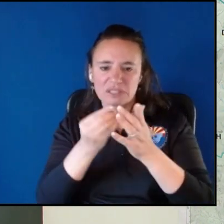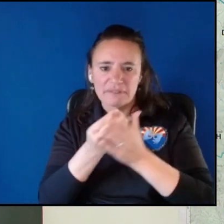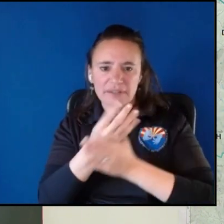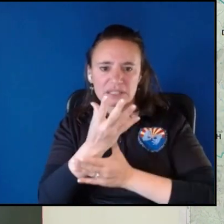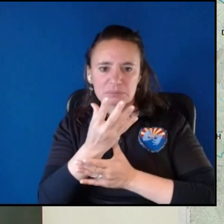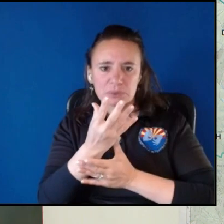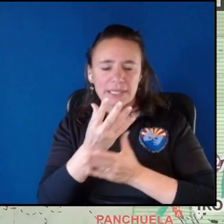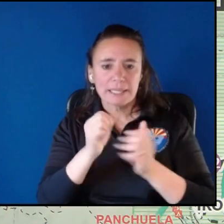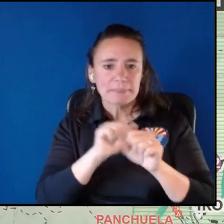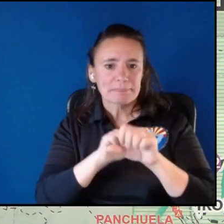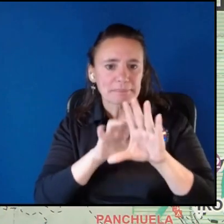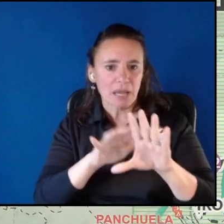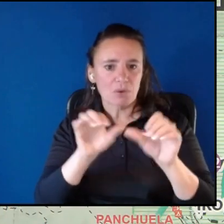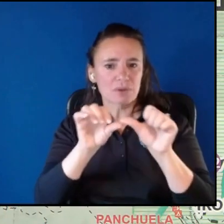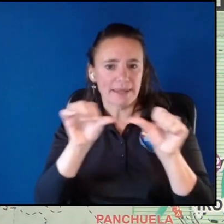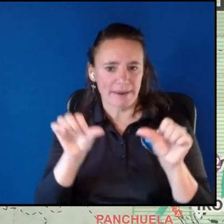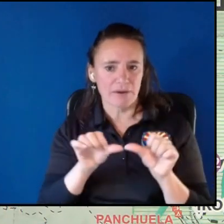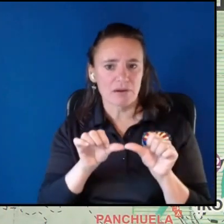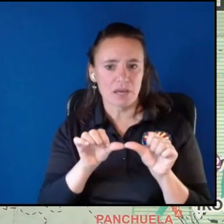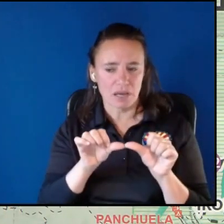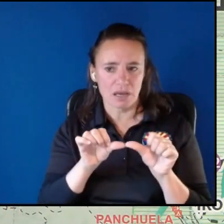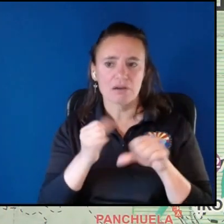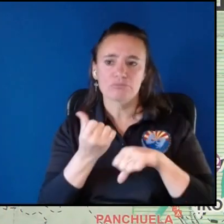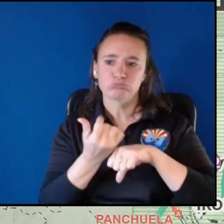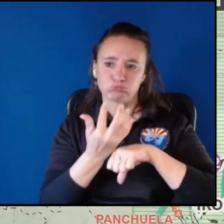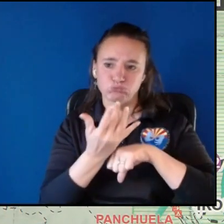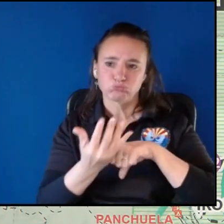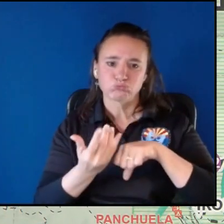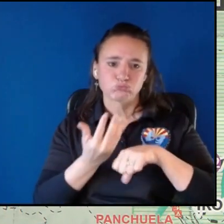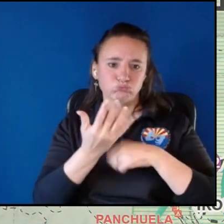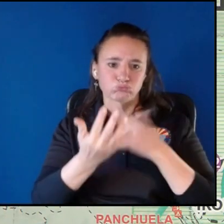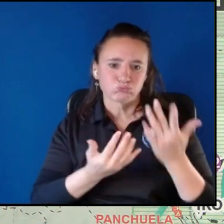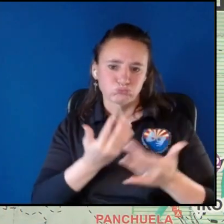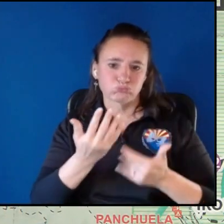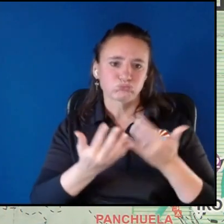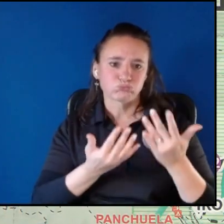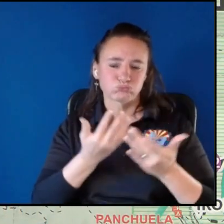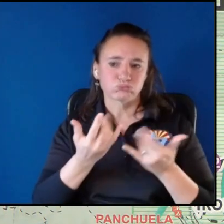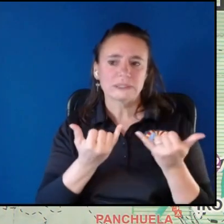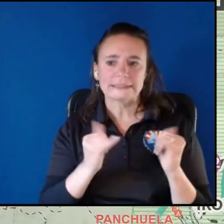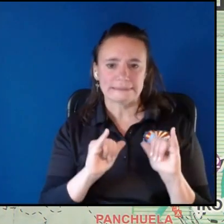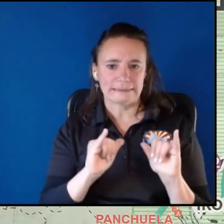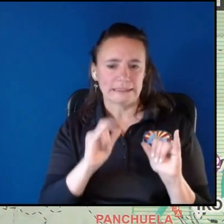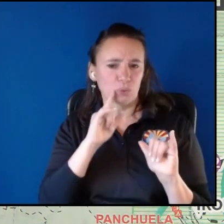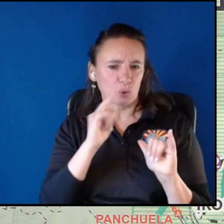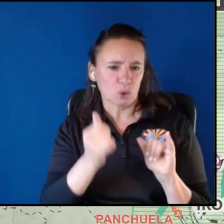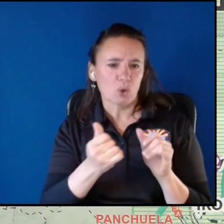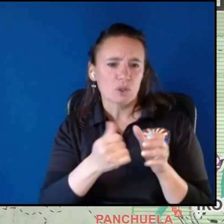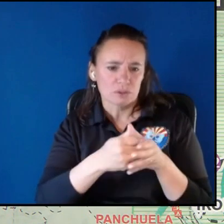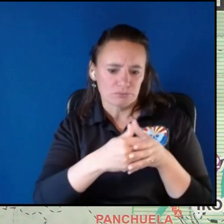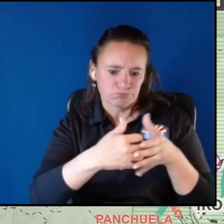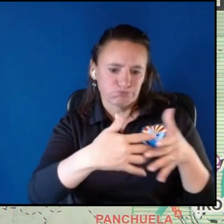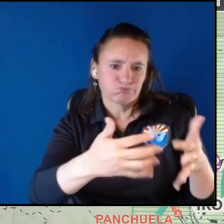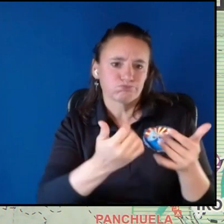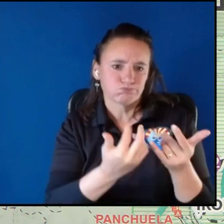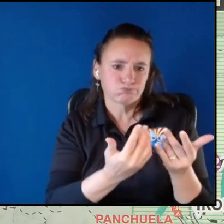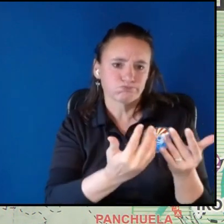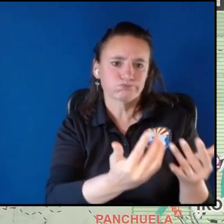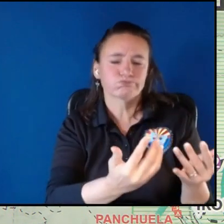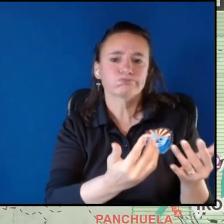activity continues to be. You'll see some growth in those areas and I know over the past couple days there are some